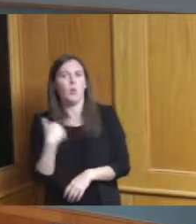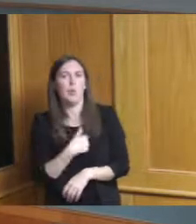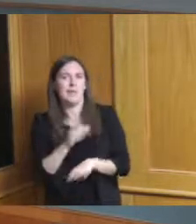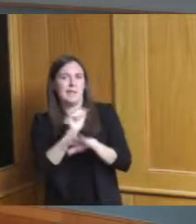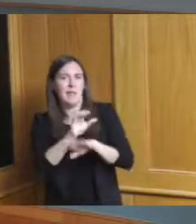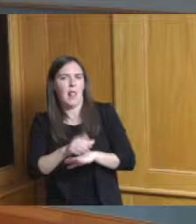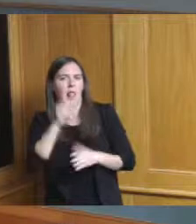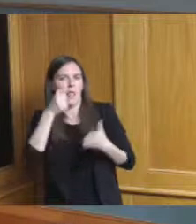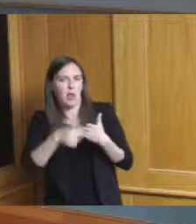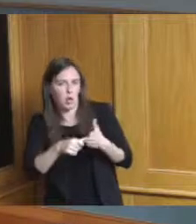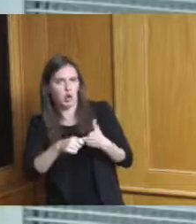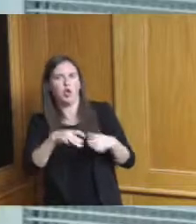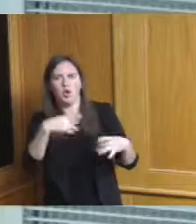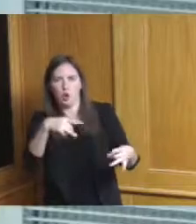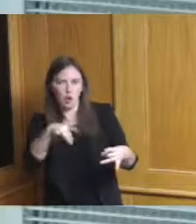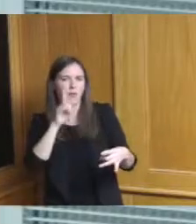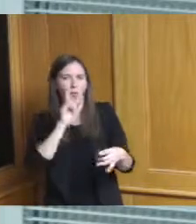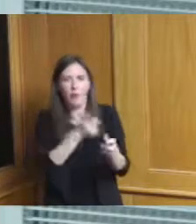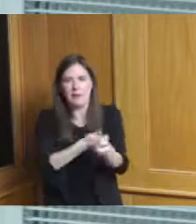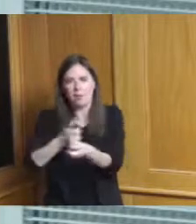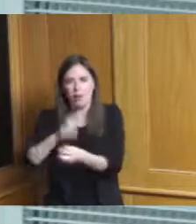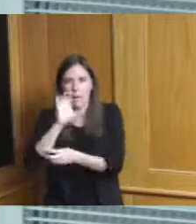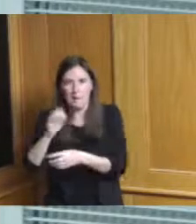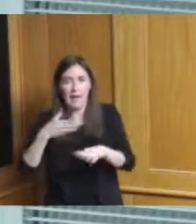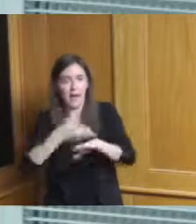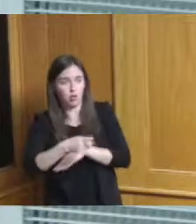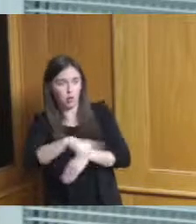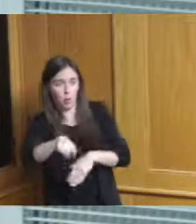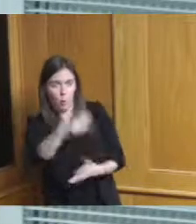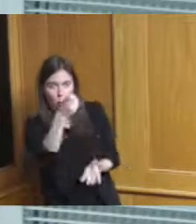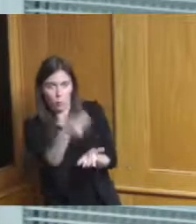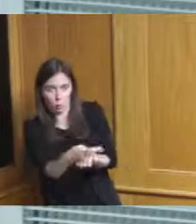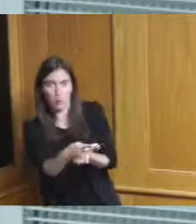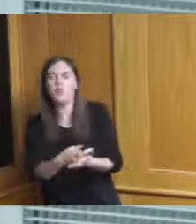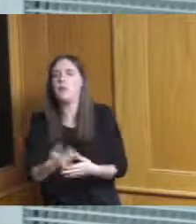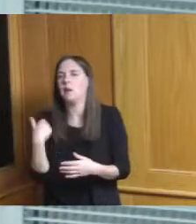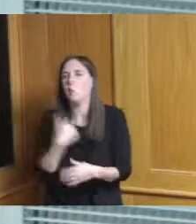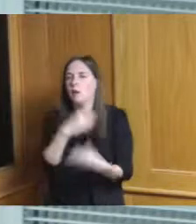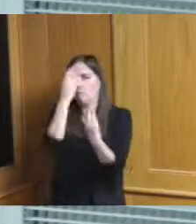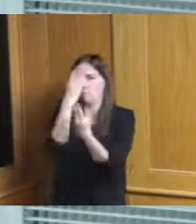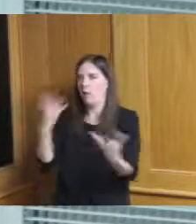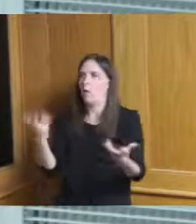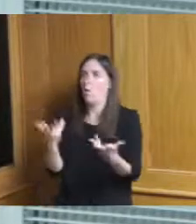company after your approval of this and let make them aware what the recommendation was and and